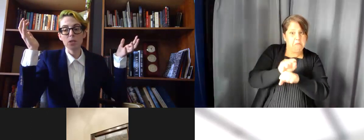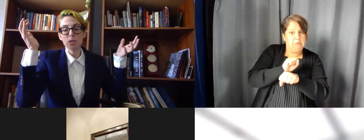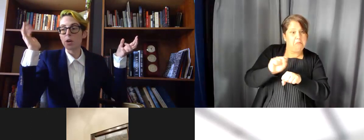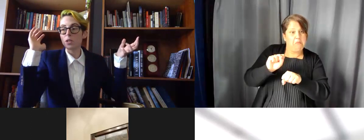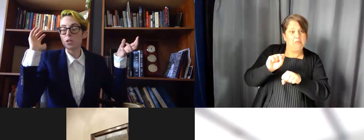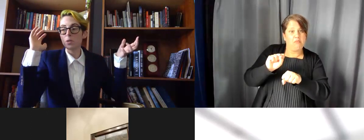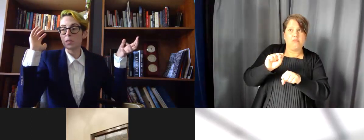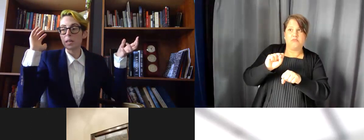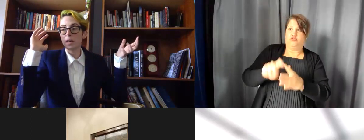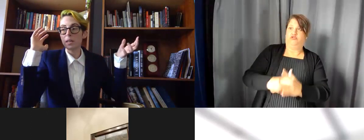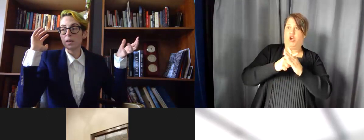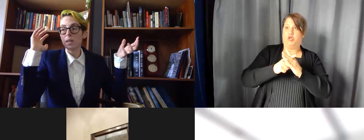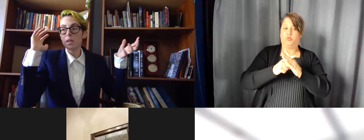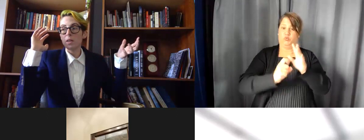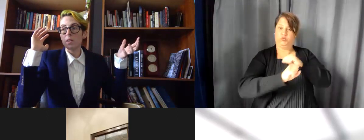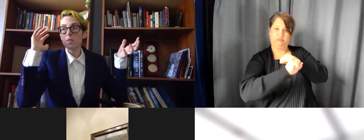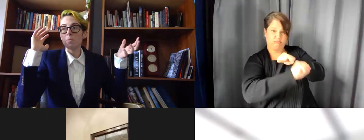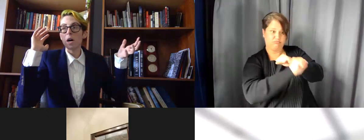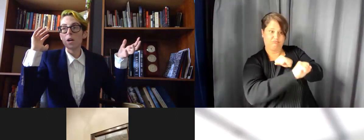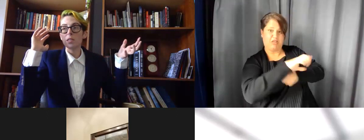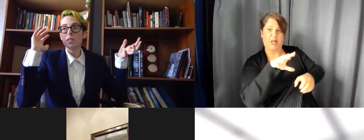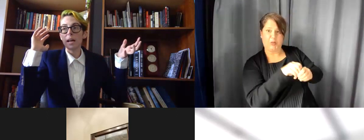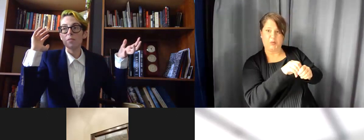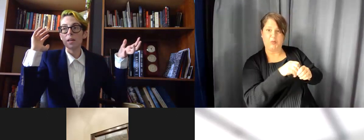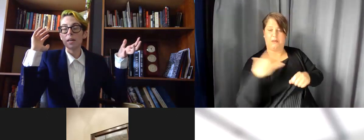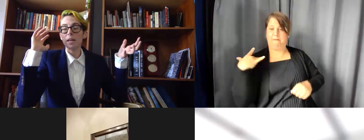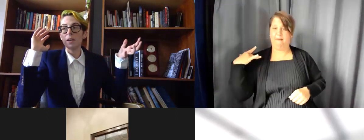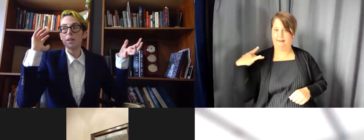Farrah Garland: starting to use like models that have like